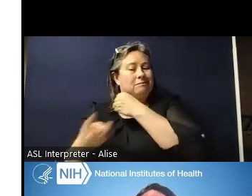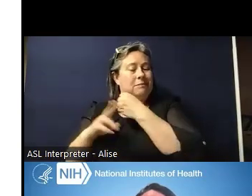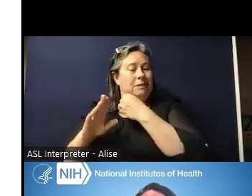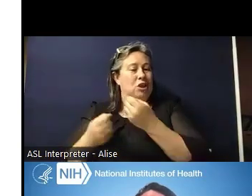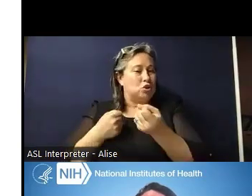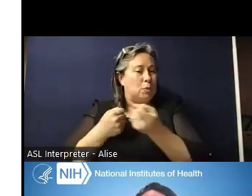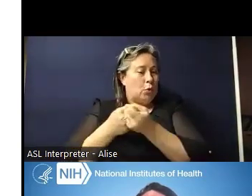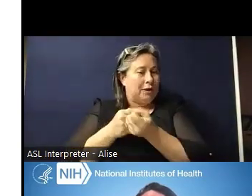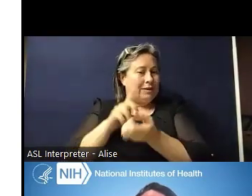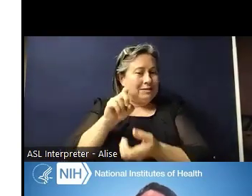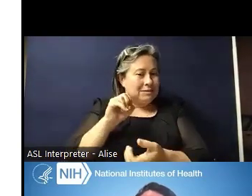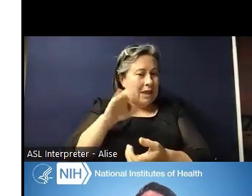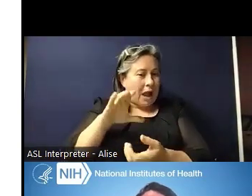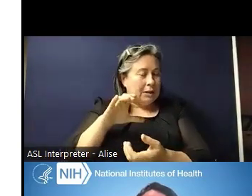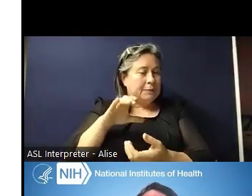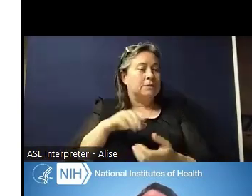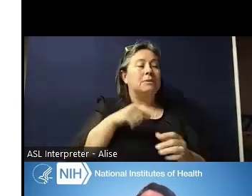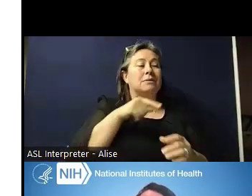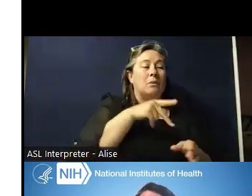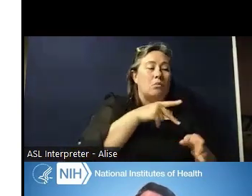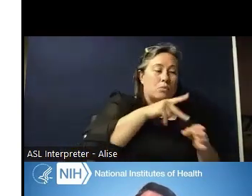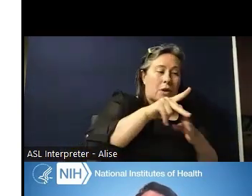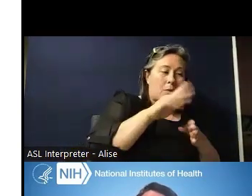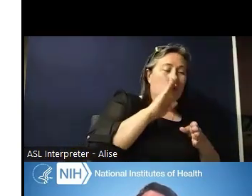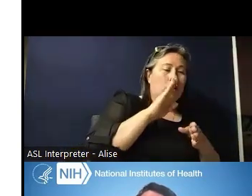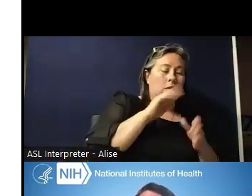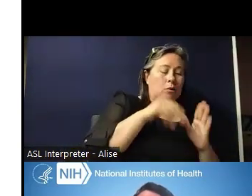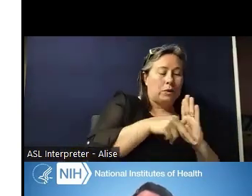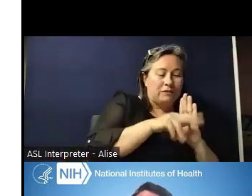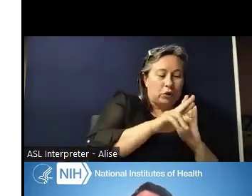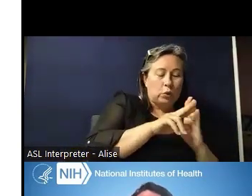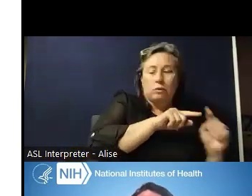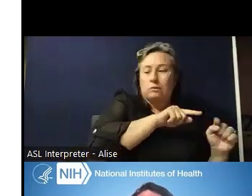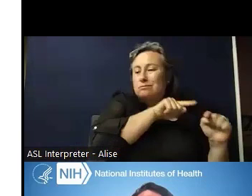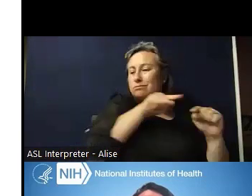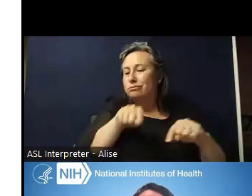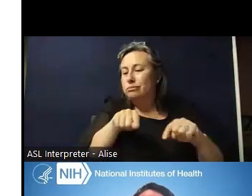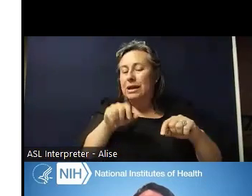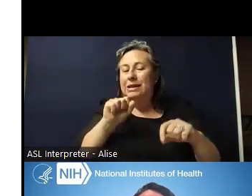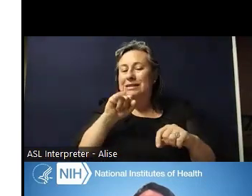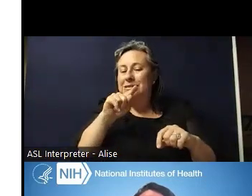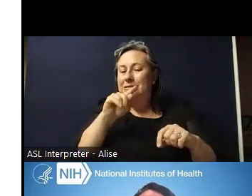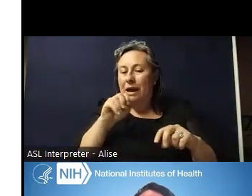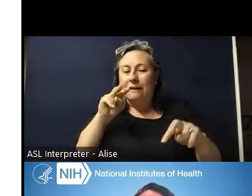and the prime recipient will review this and may conduct site visits and will perform appropriate oversight.